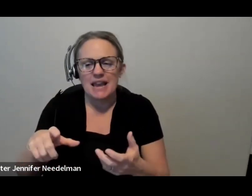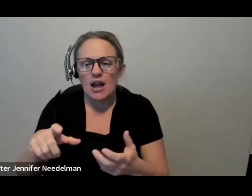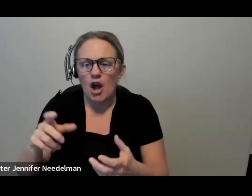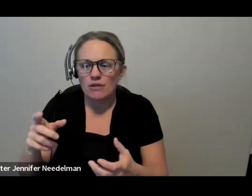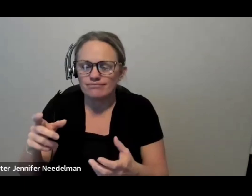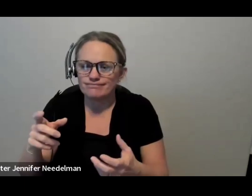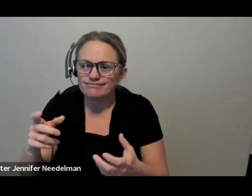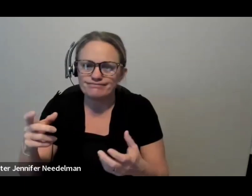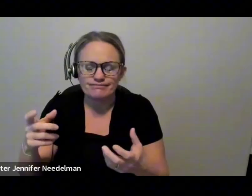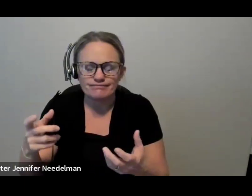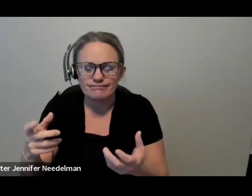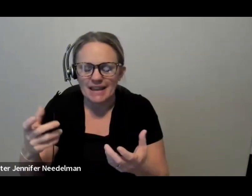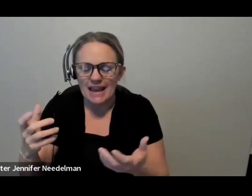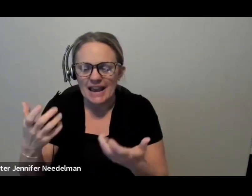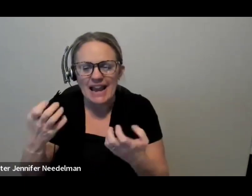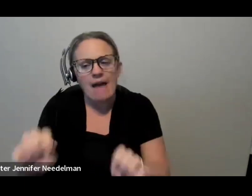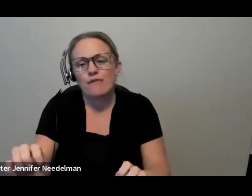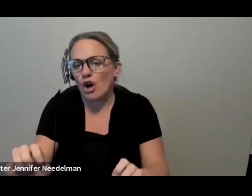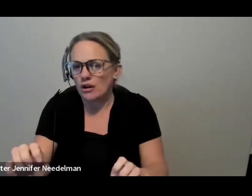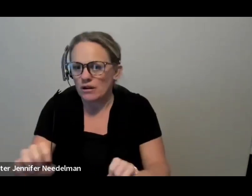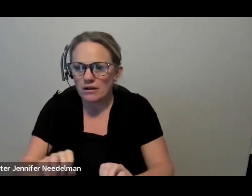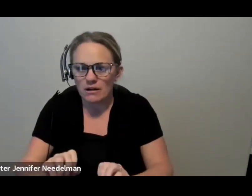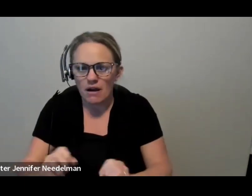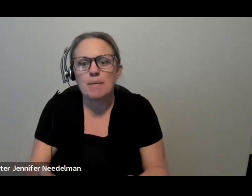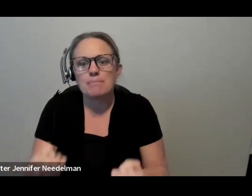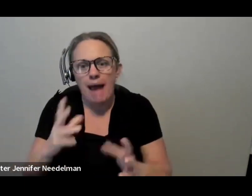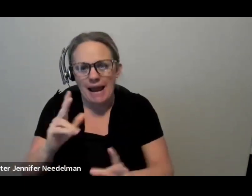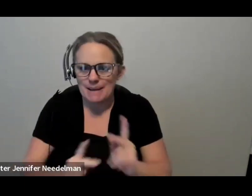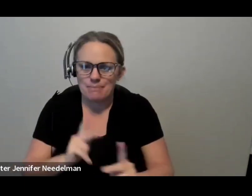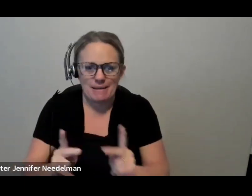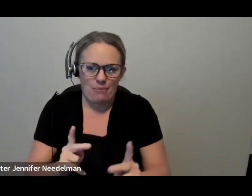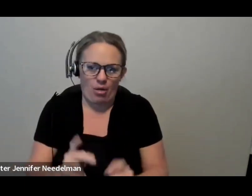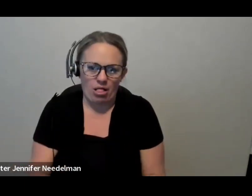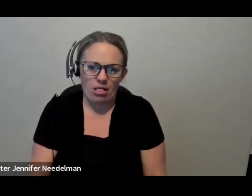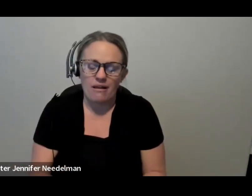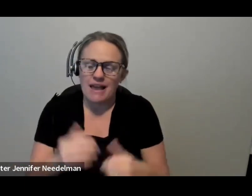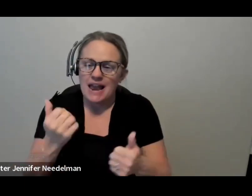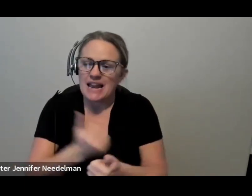and everyone really should be intentional and consider accessibility from the onset.